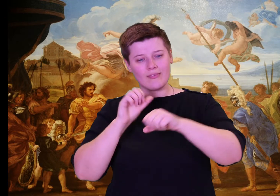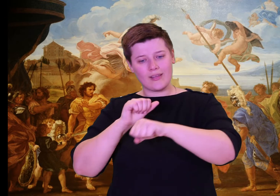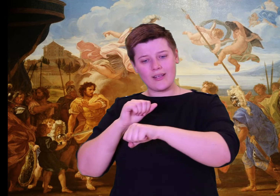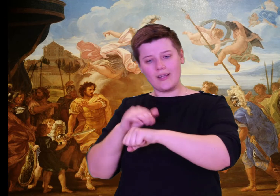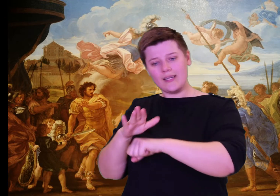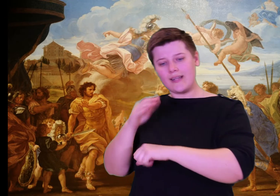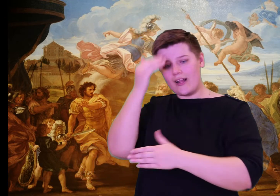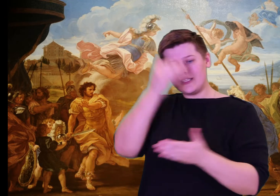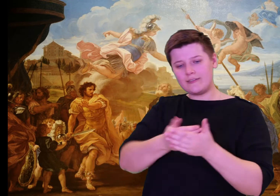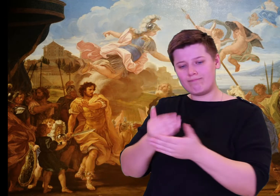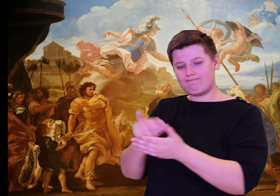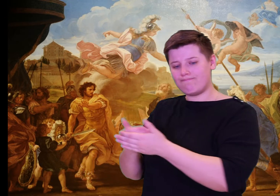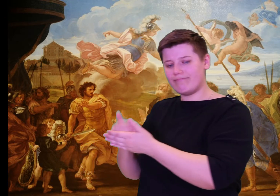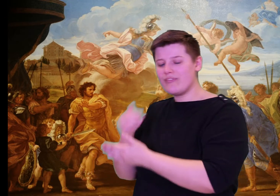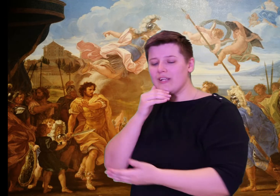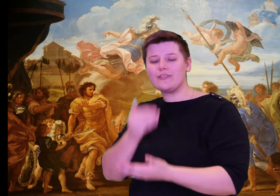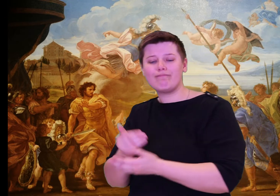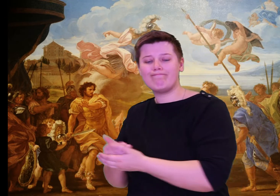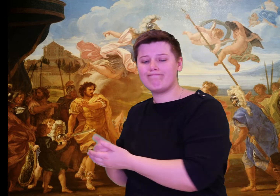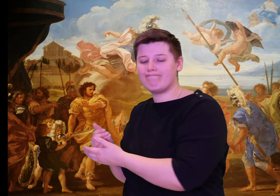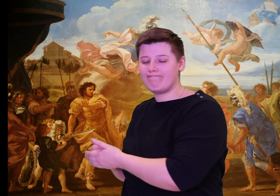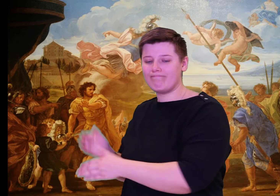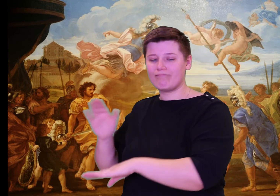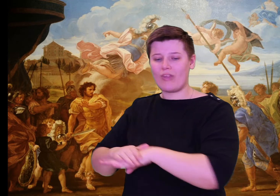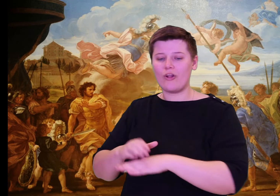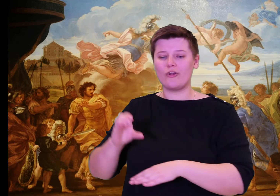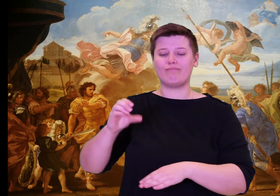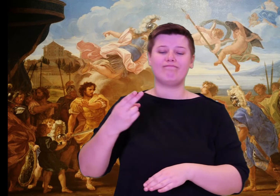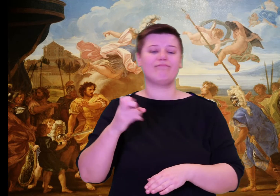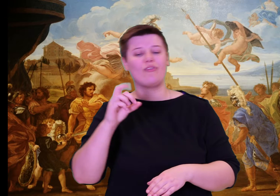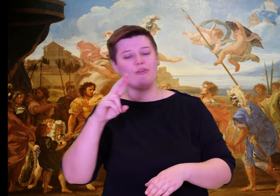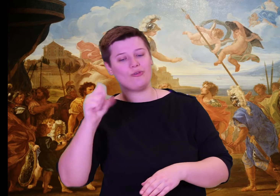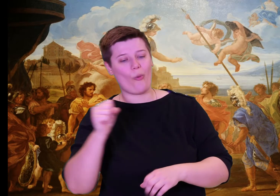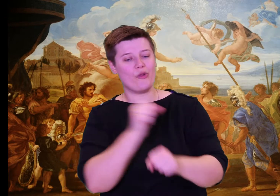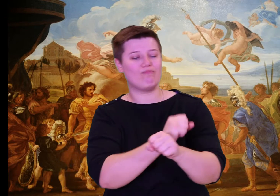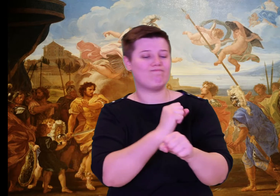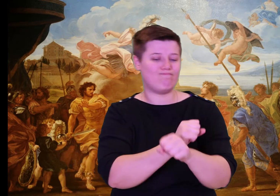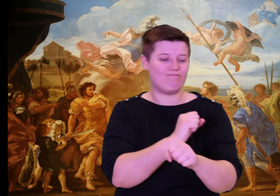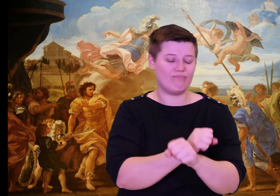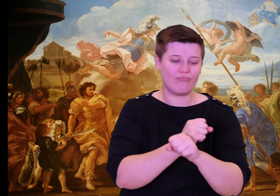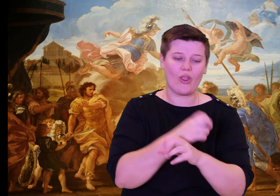"Dear boy, I am now sure that you will be a hero, since the gods are on your side